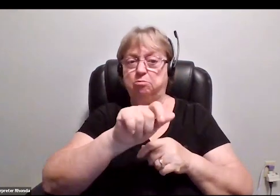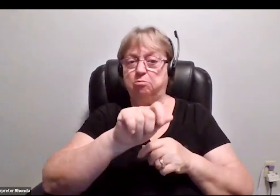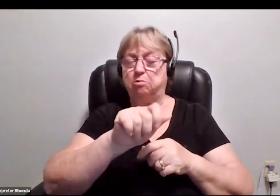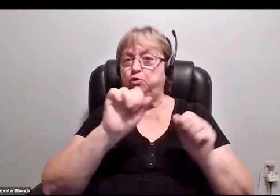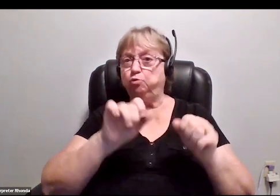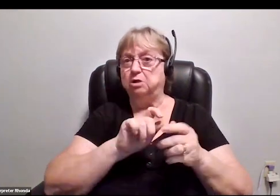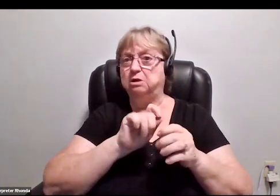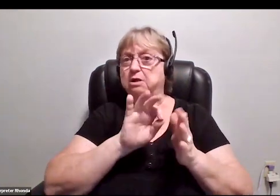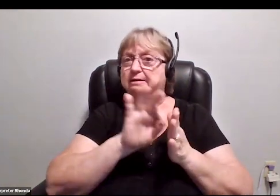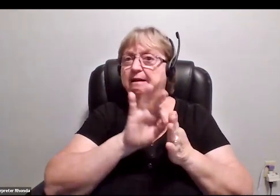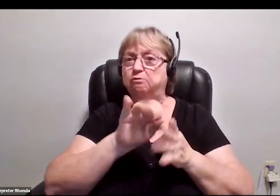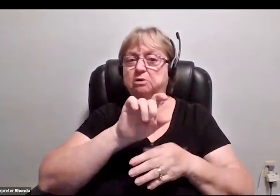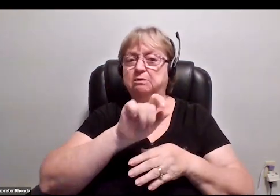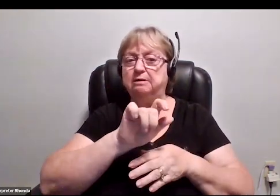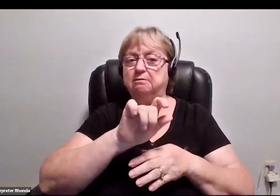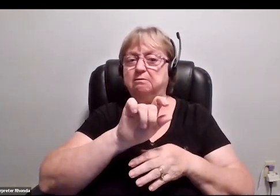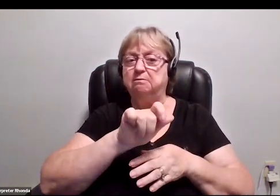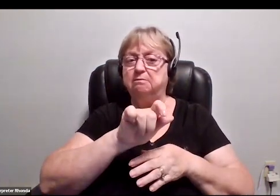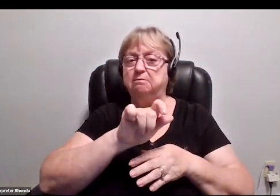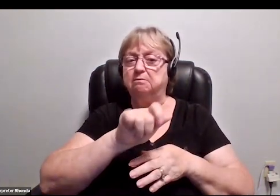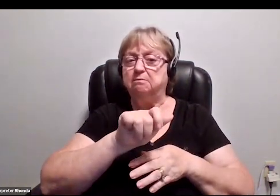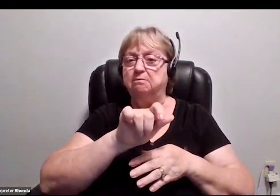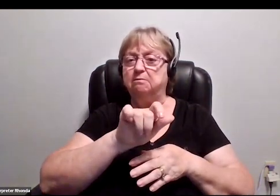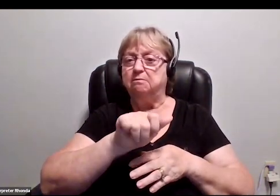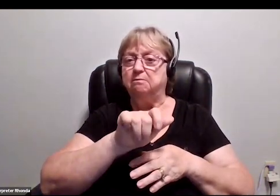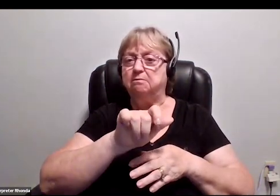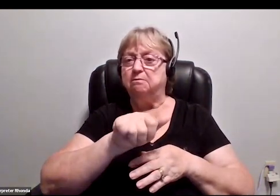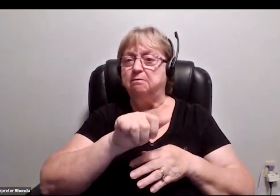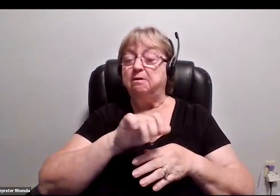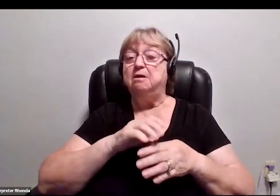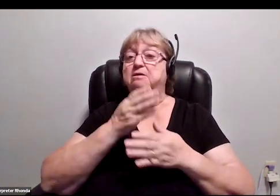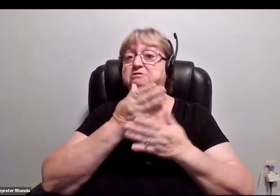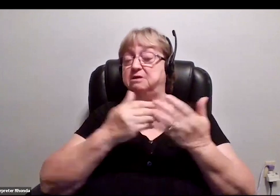and some even have locks. However though, if you really need something